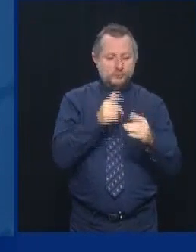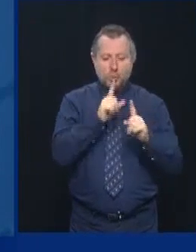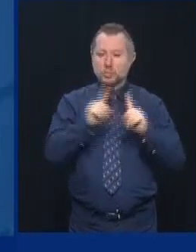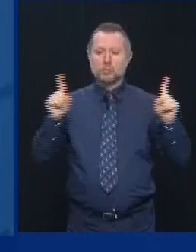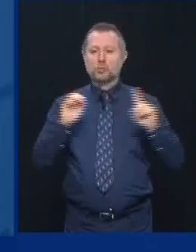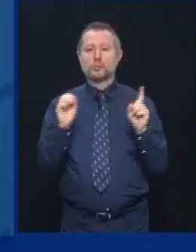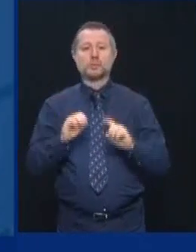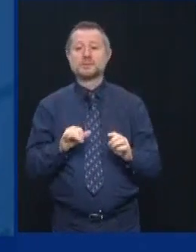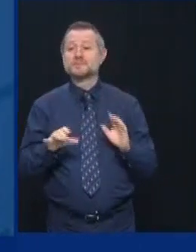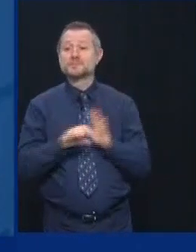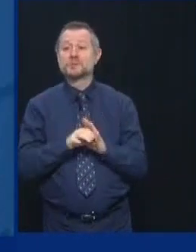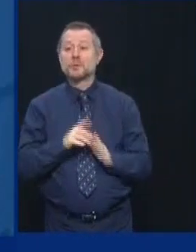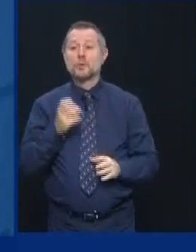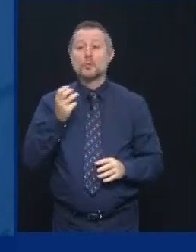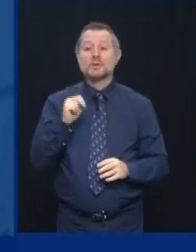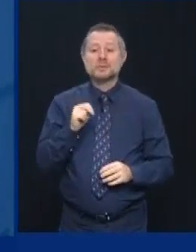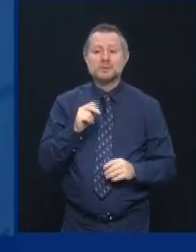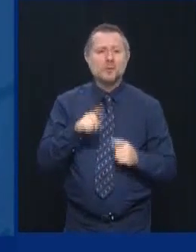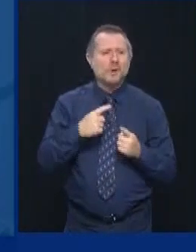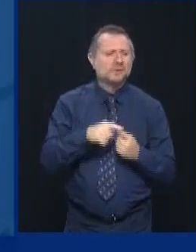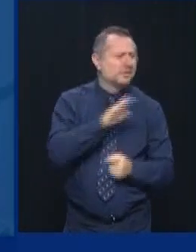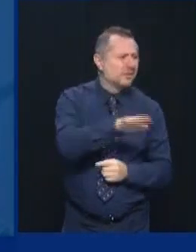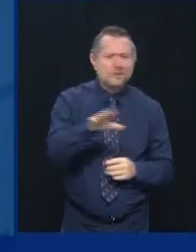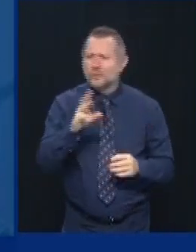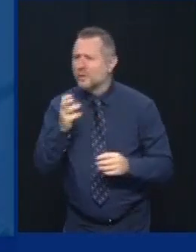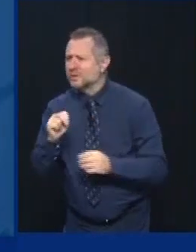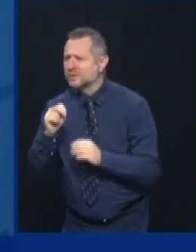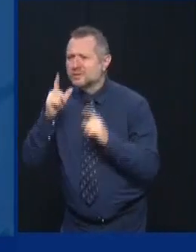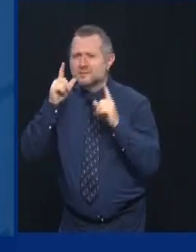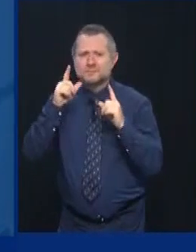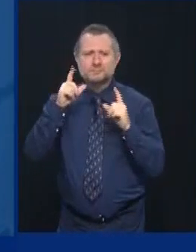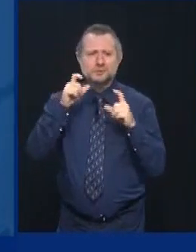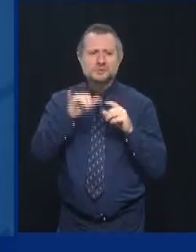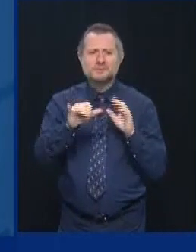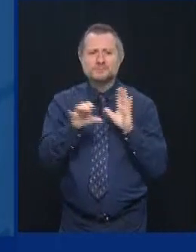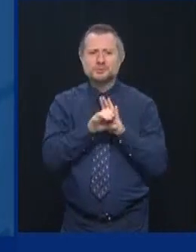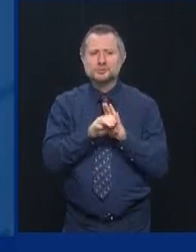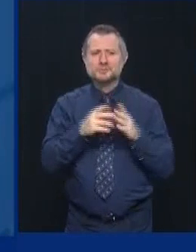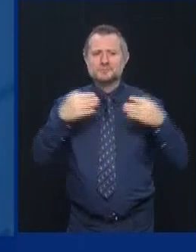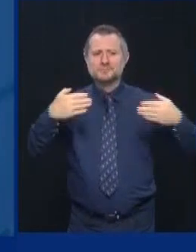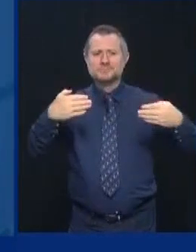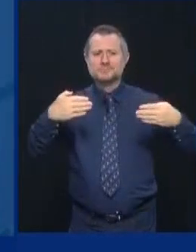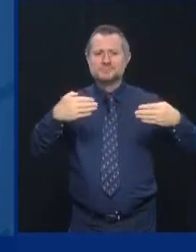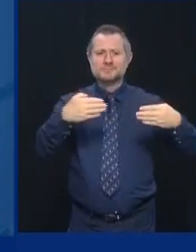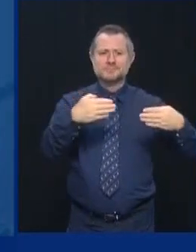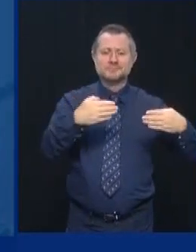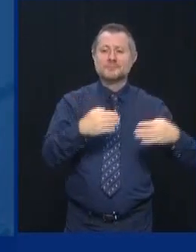YOU DON'T SEE MASKS AND YOU SEE SEE CLEAR VIOLATION OF SOCIAL DISTANCING.